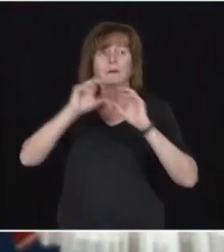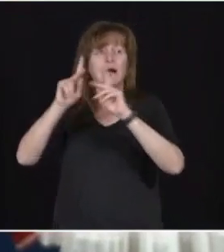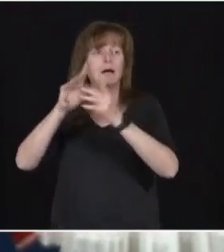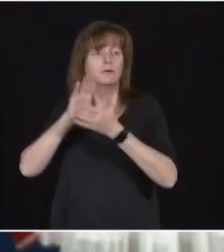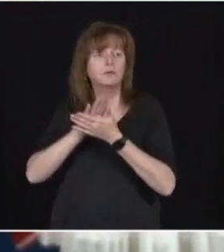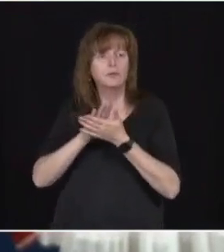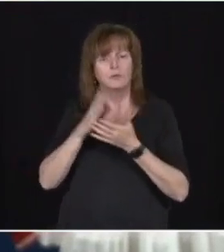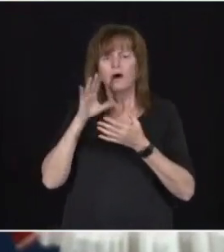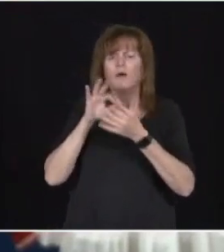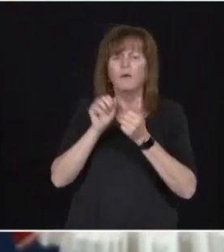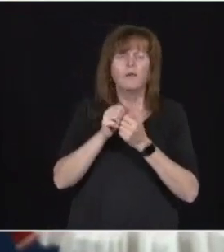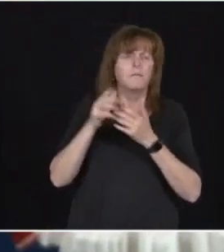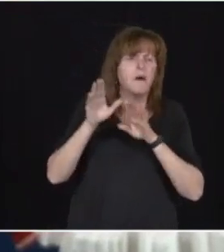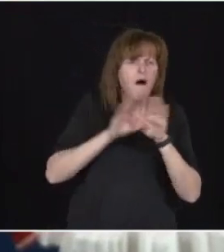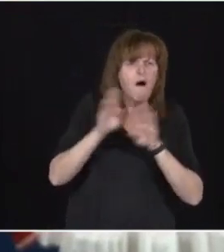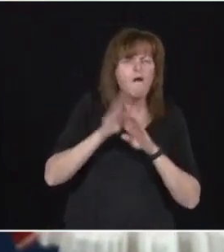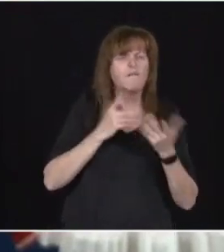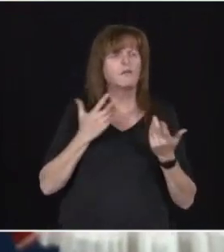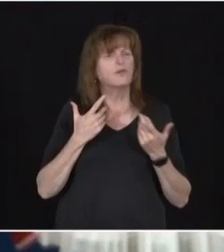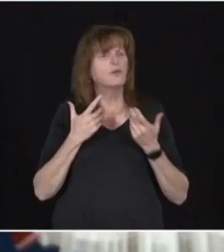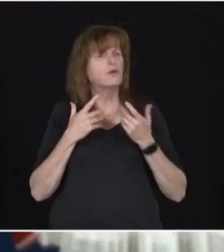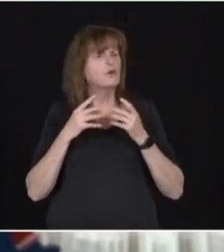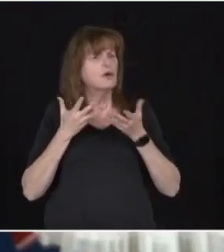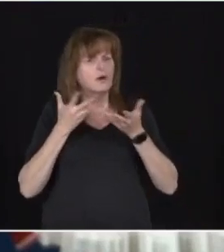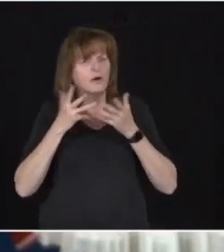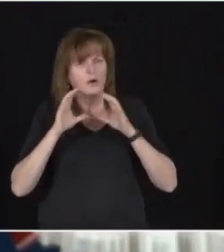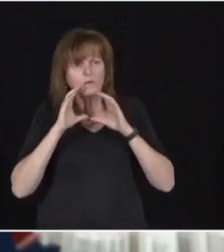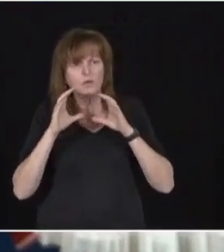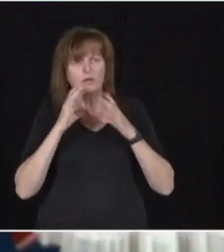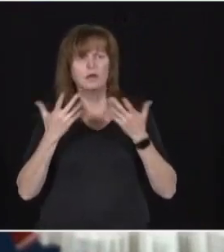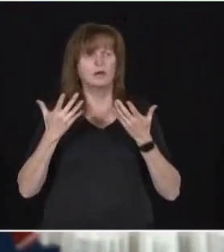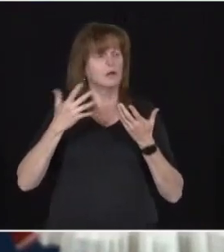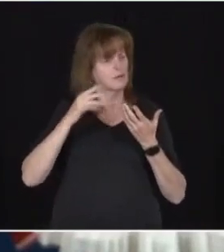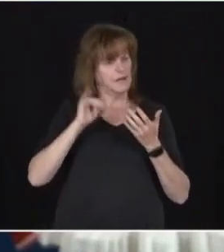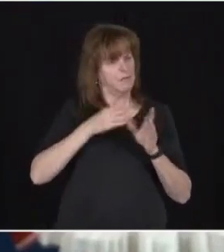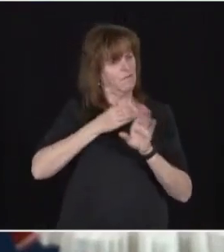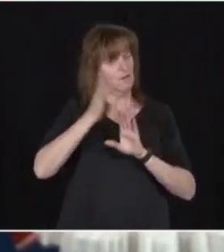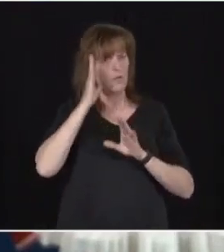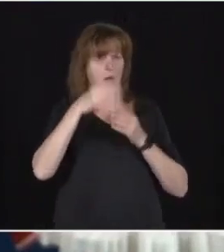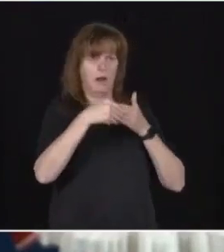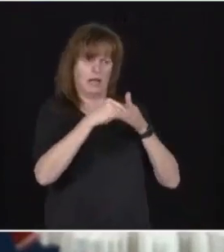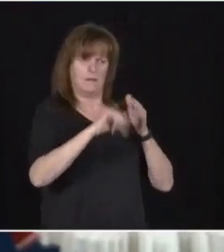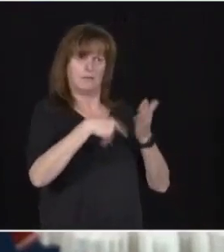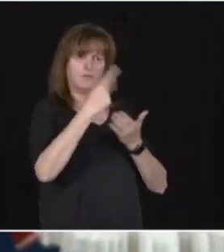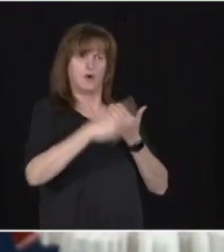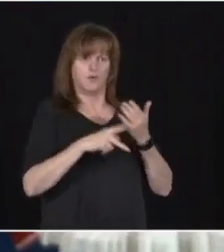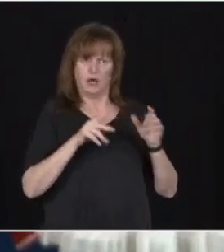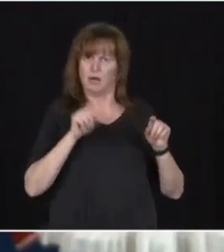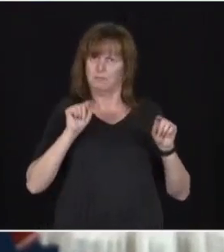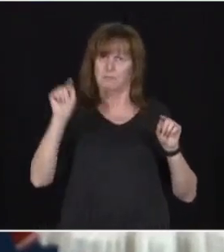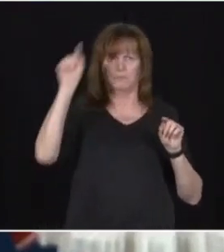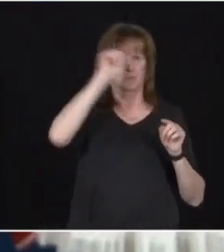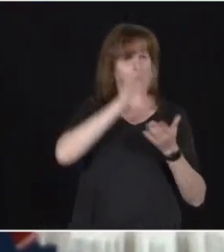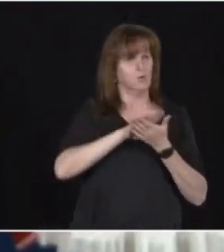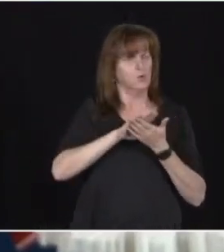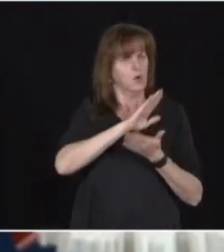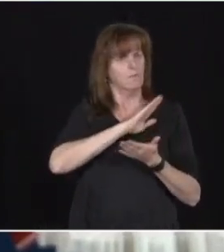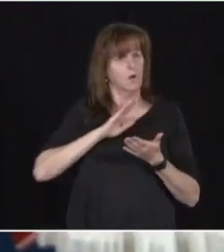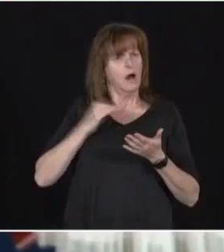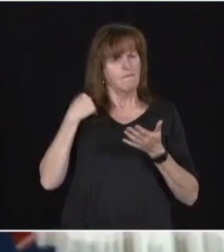two week program will be led by health professionals and professionals within our school board. It's these types that